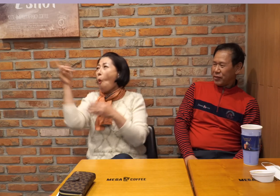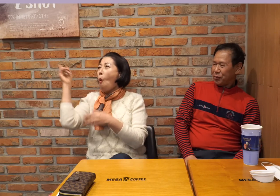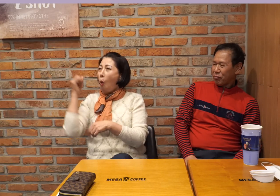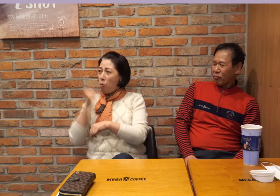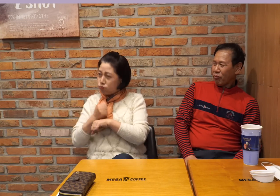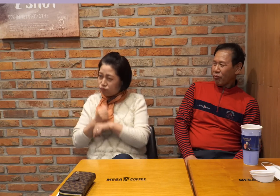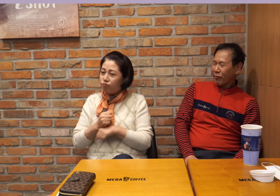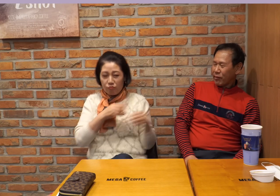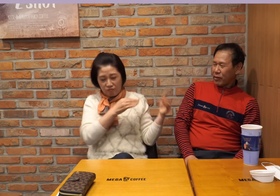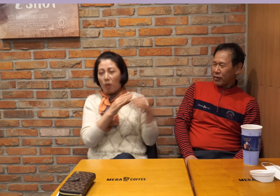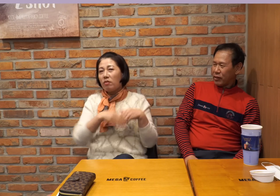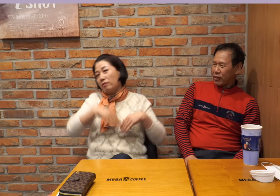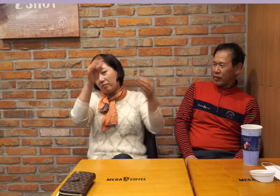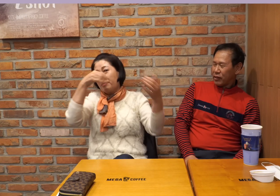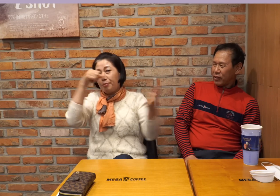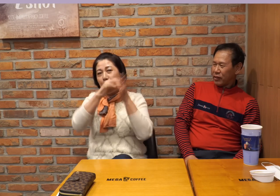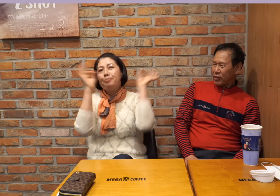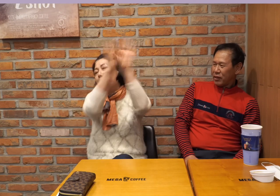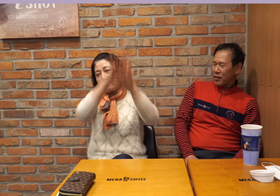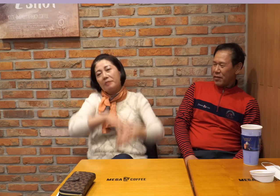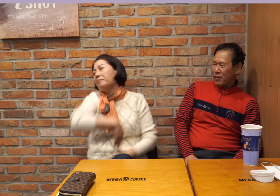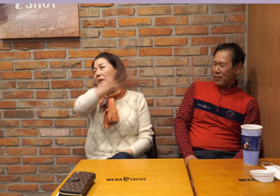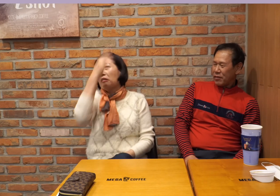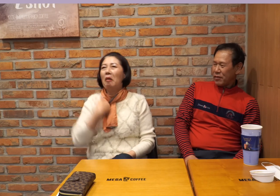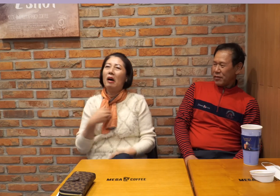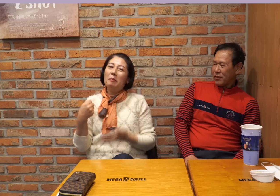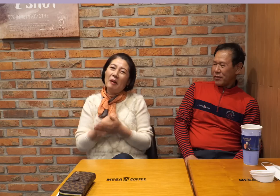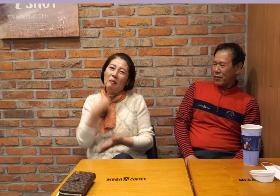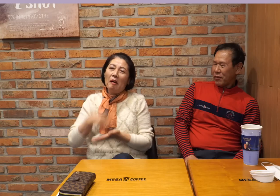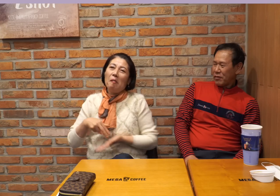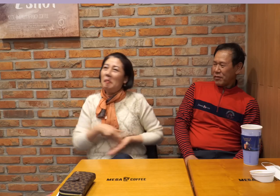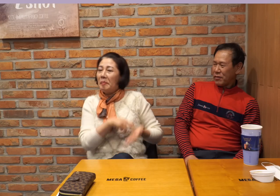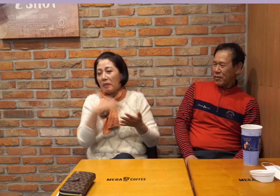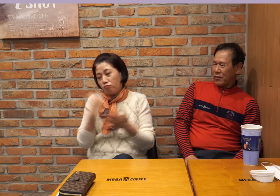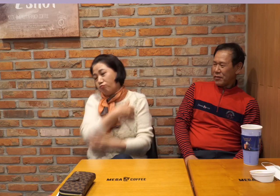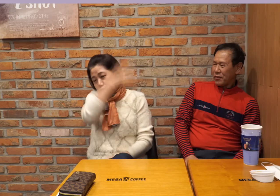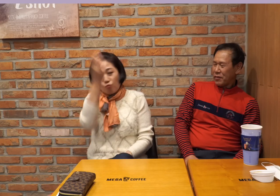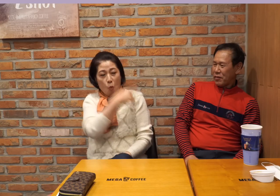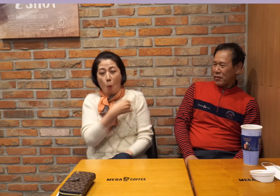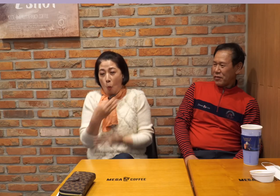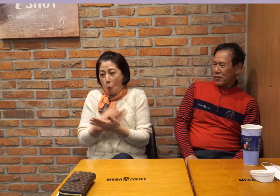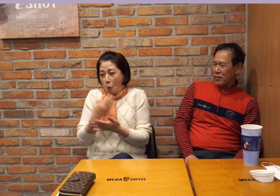My husband took me somewhere else, and it was fine there.